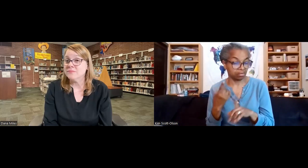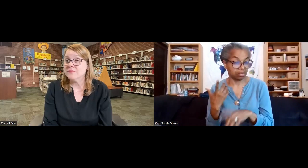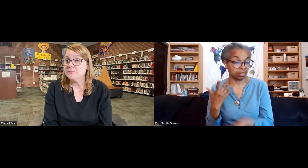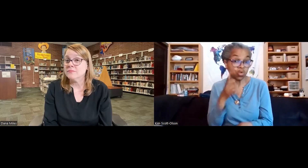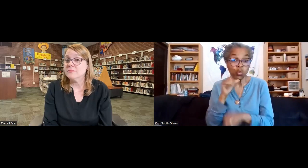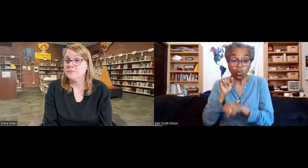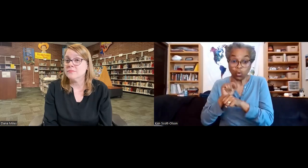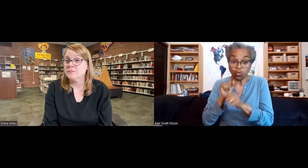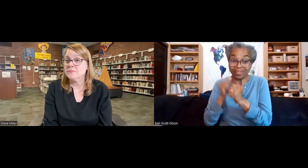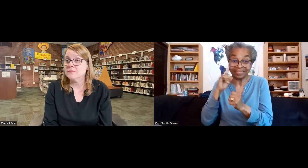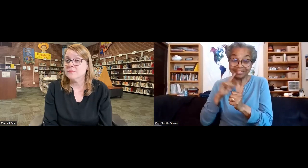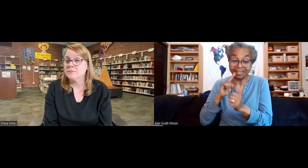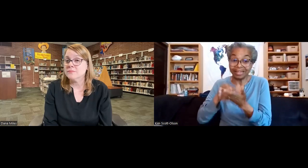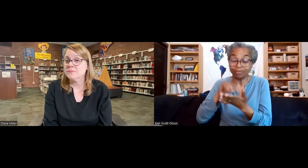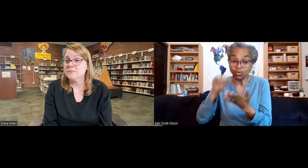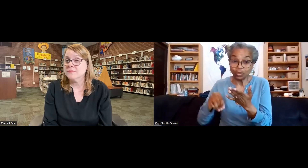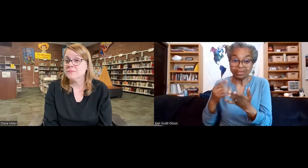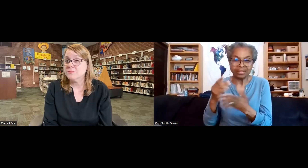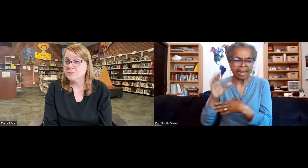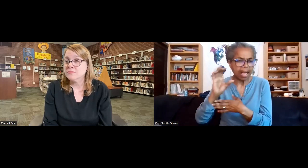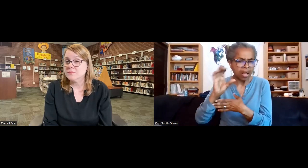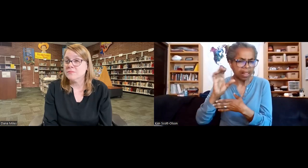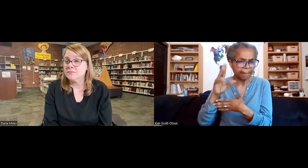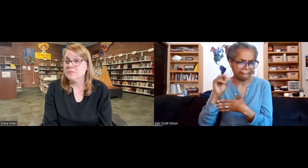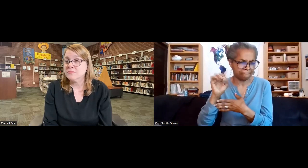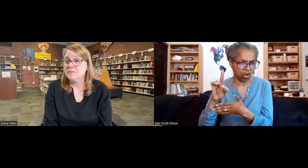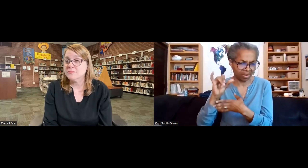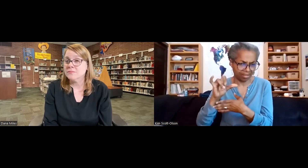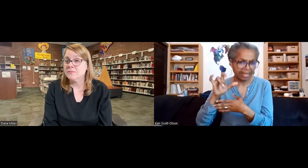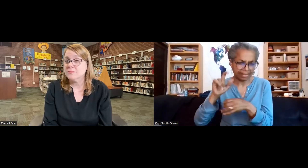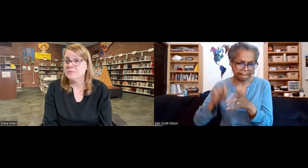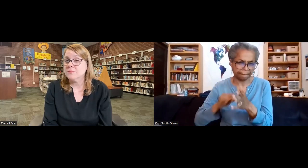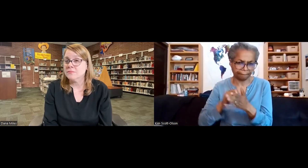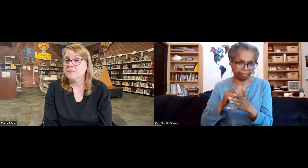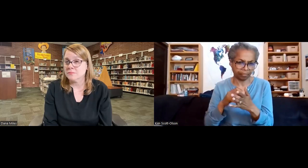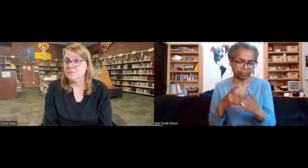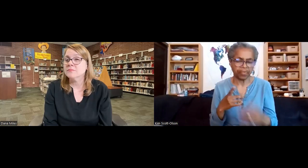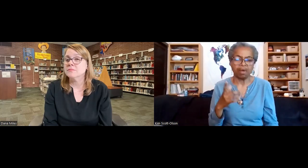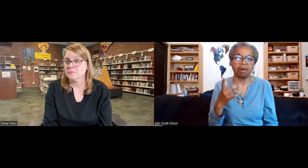who worked with Deaf students in Columbia, Maryland at the time.